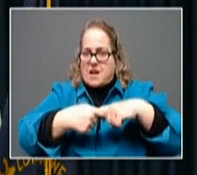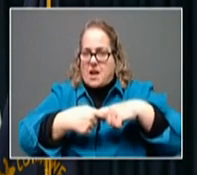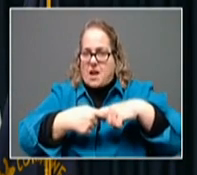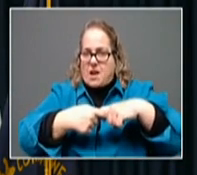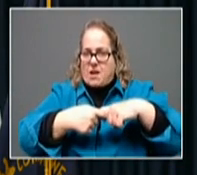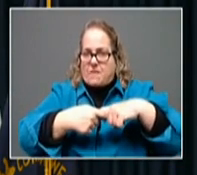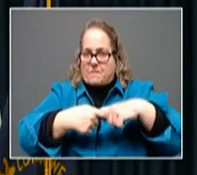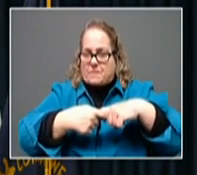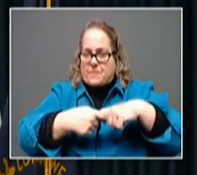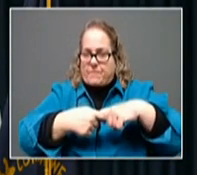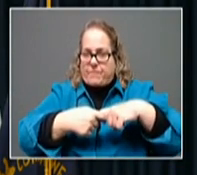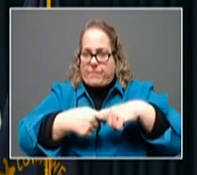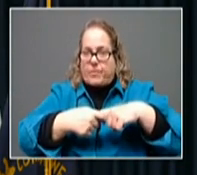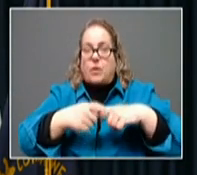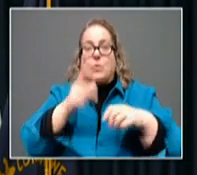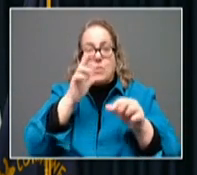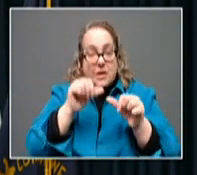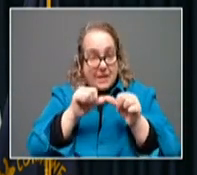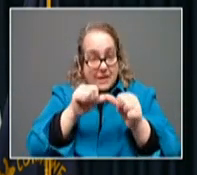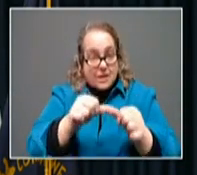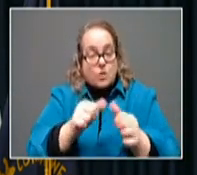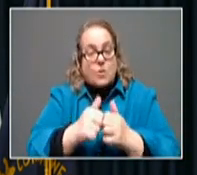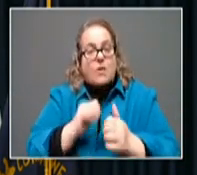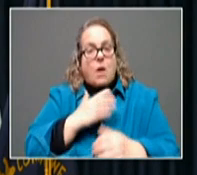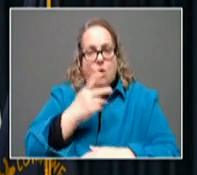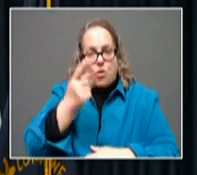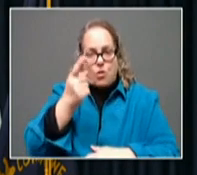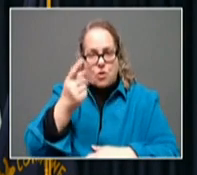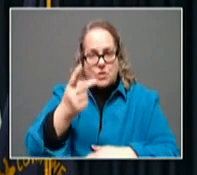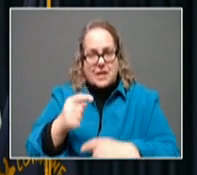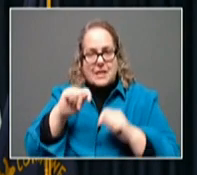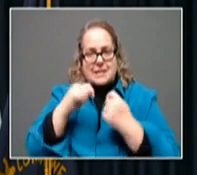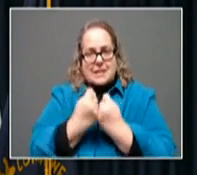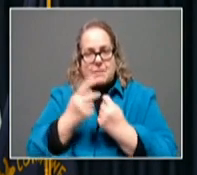going to continue with our thursday 18 Kentucky updates. We may provide uh